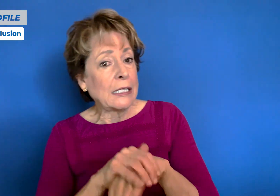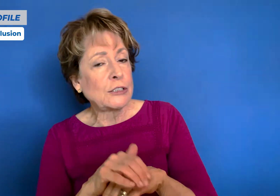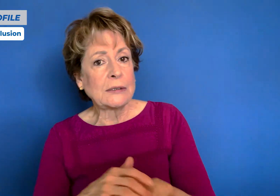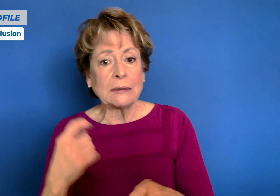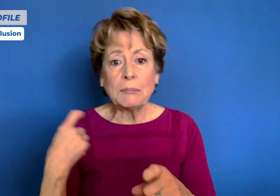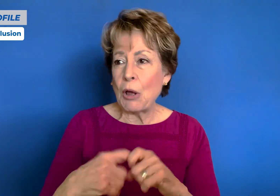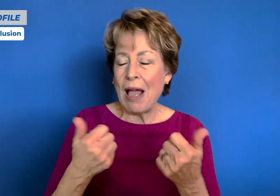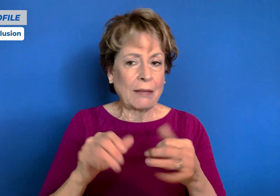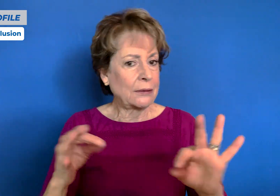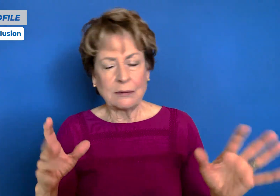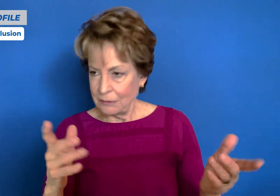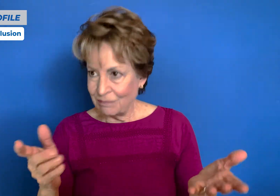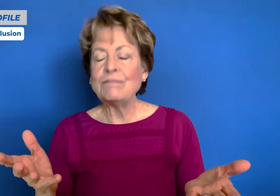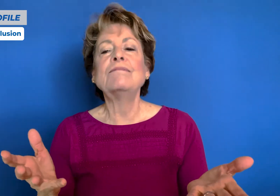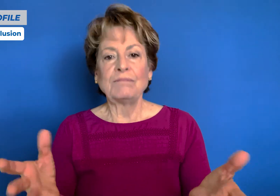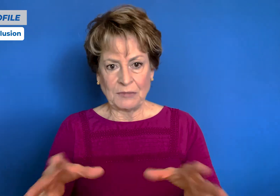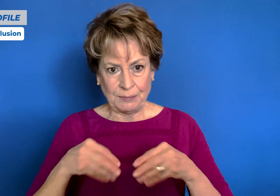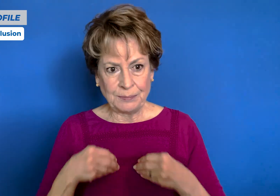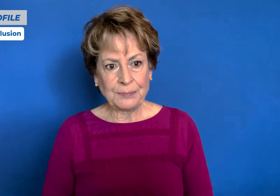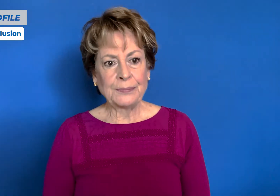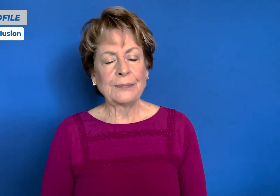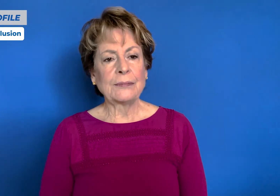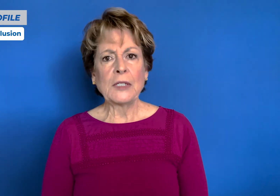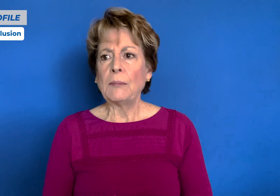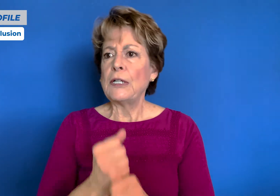English, Spanish, and other languages and publicly acknowledge them.